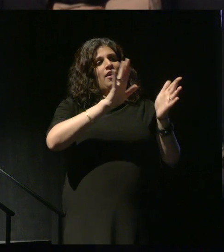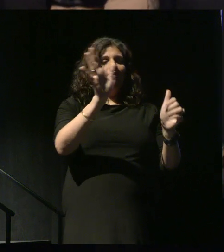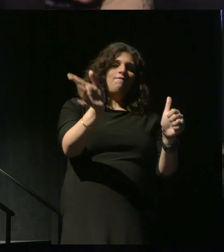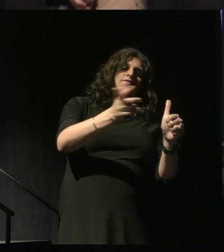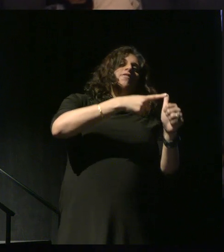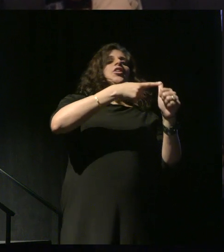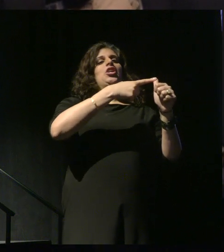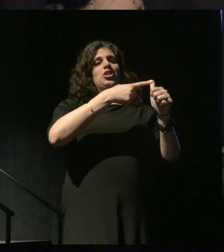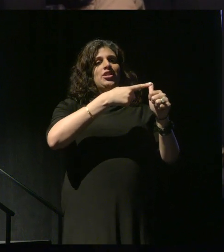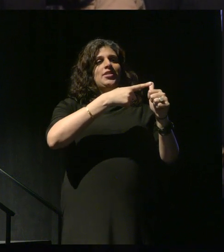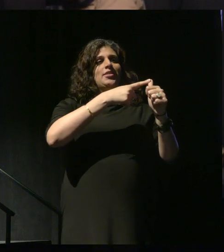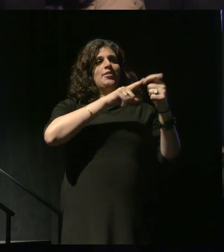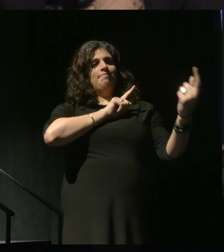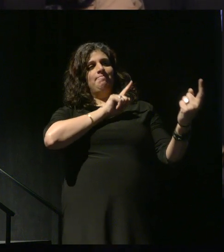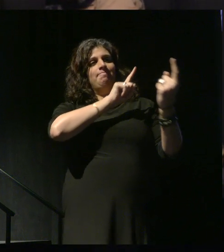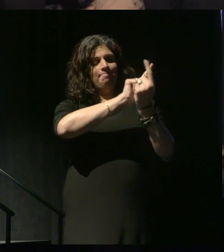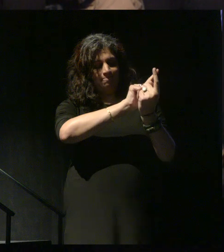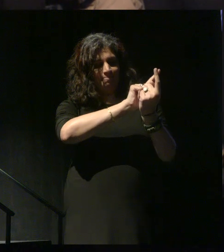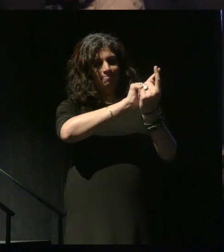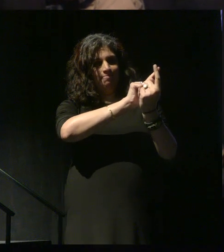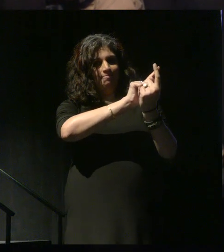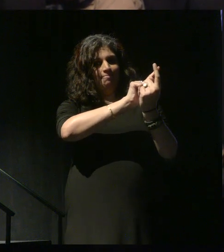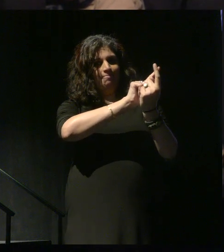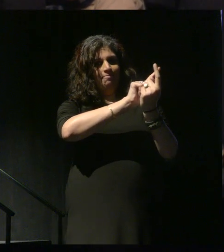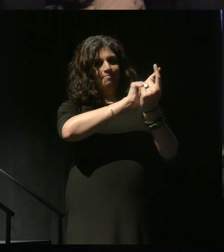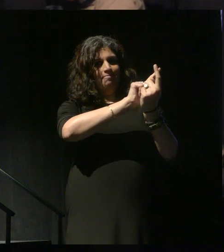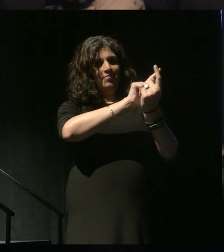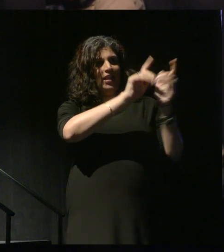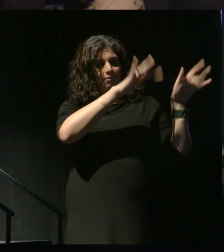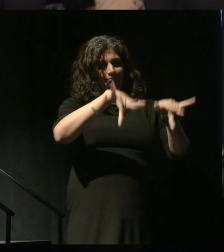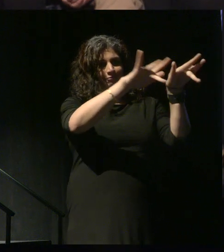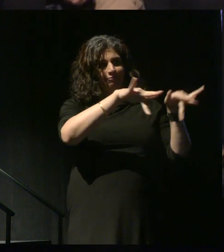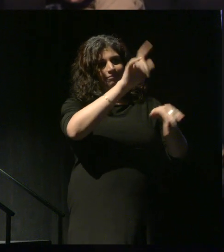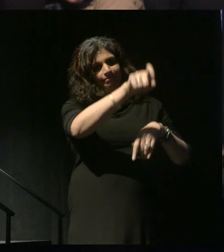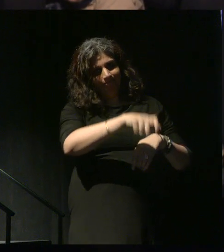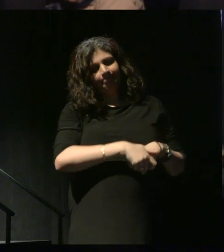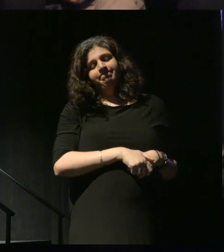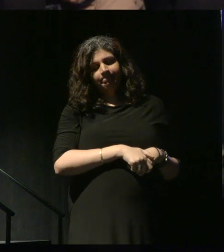First encounters being on tape is like, this is why like,